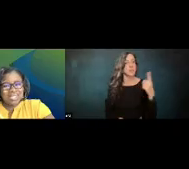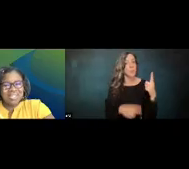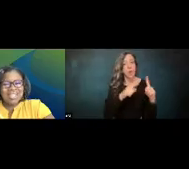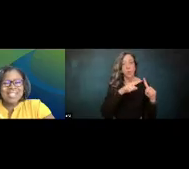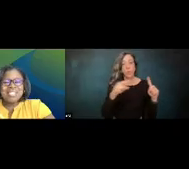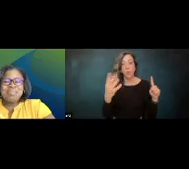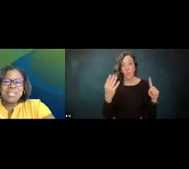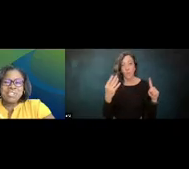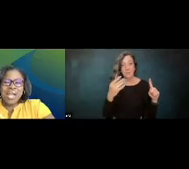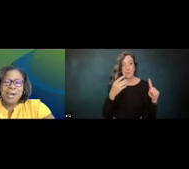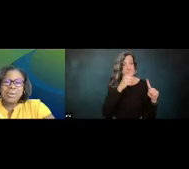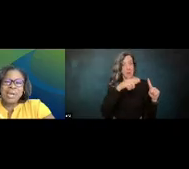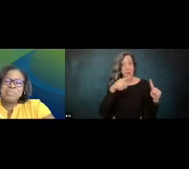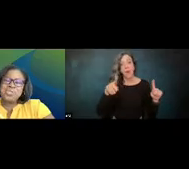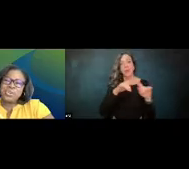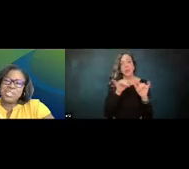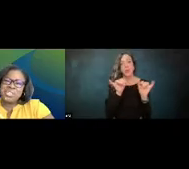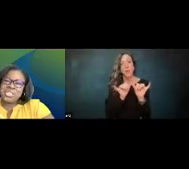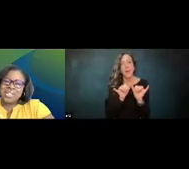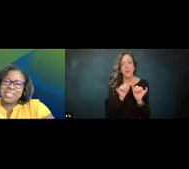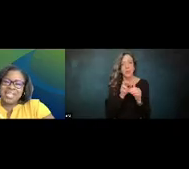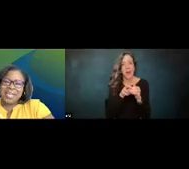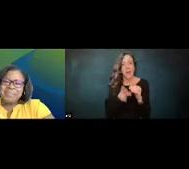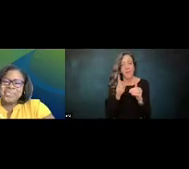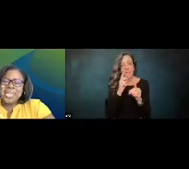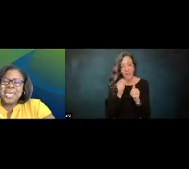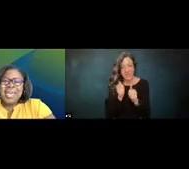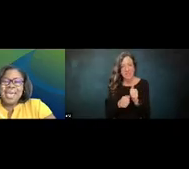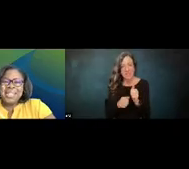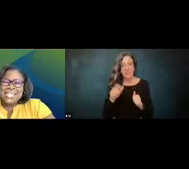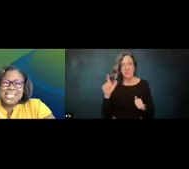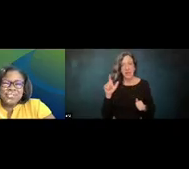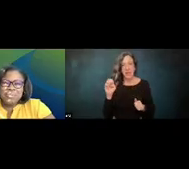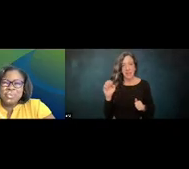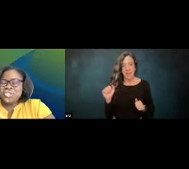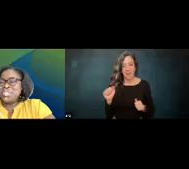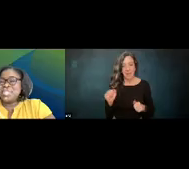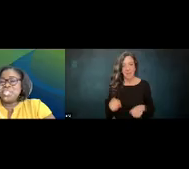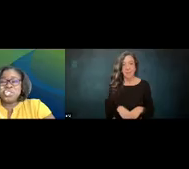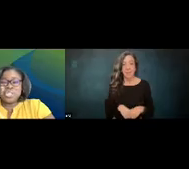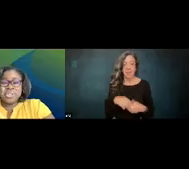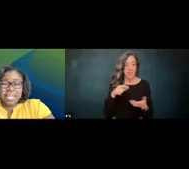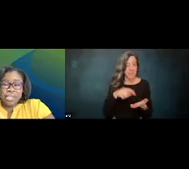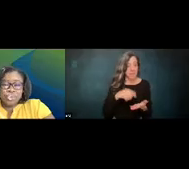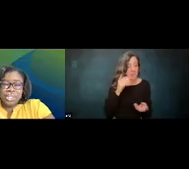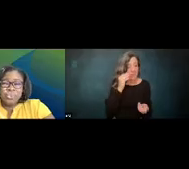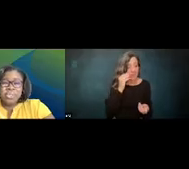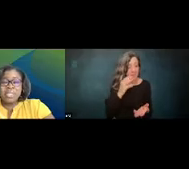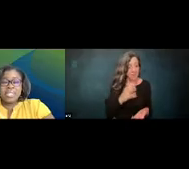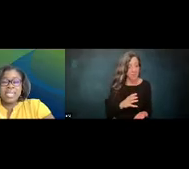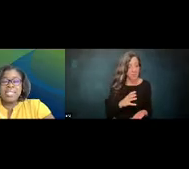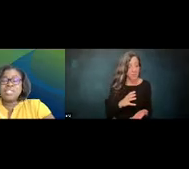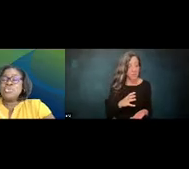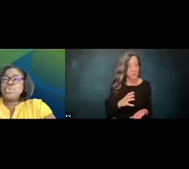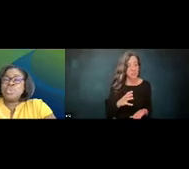14 to measure outcomes for each LEA. And this information is then shared annually with LEAs